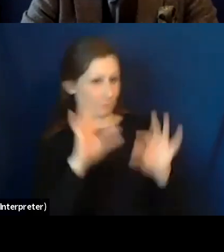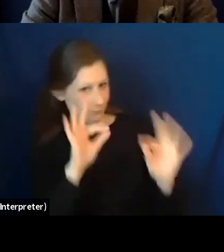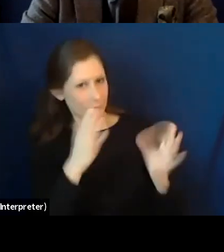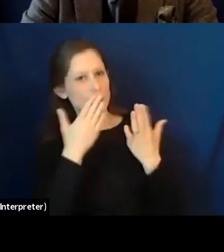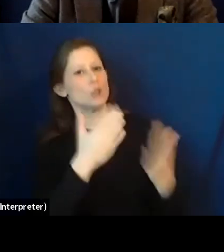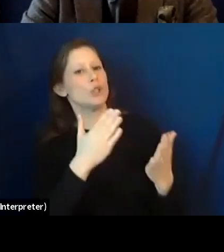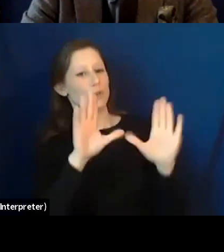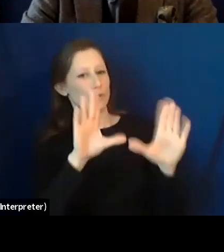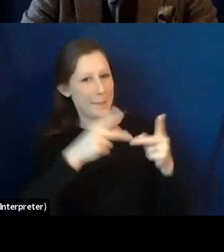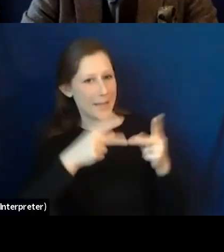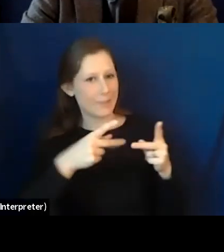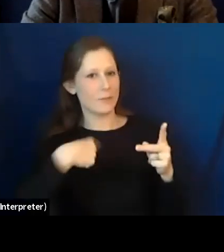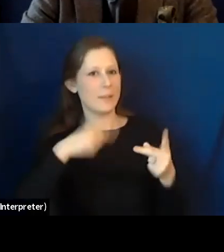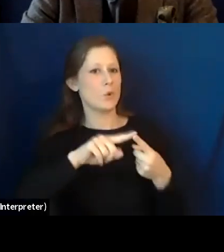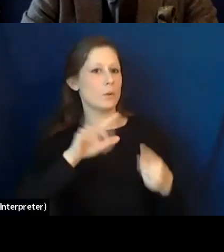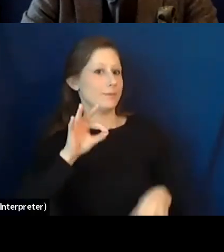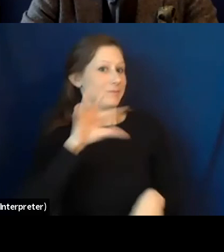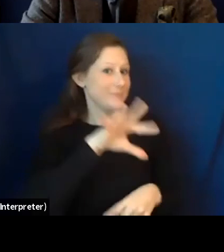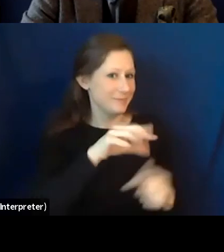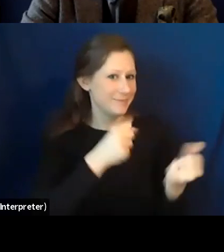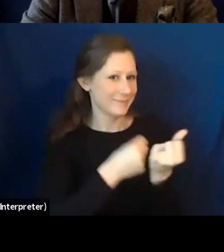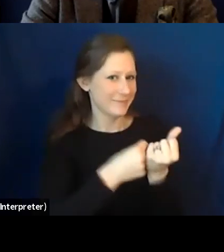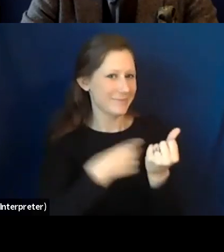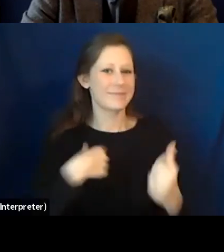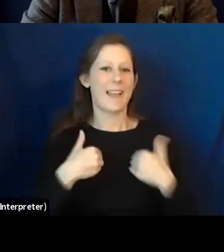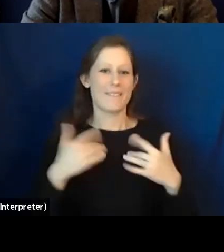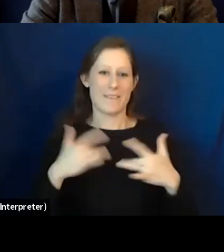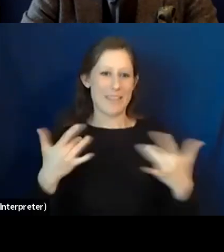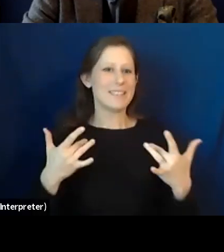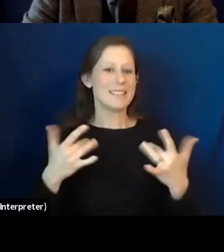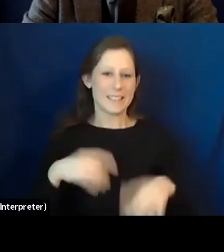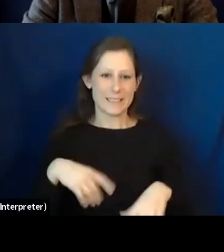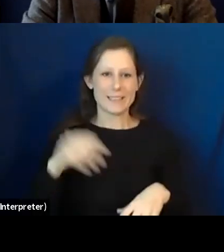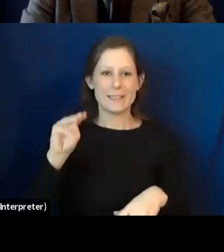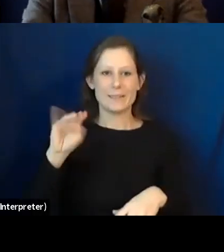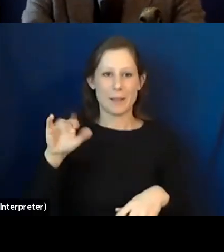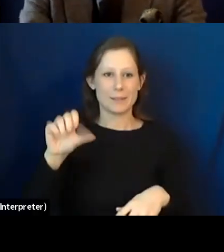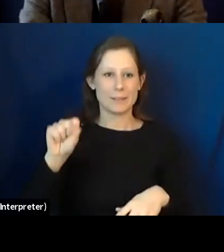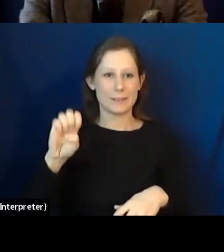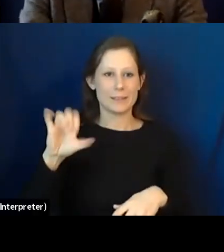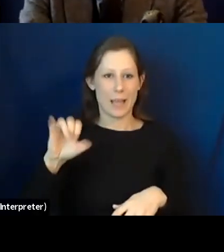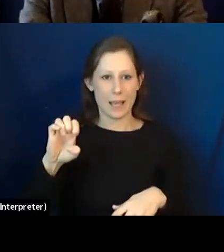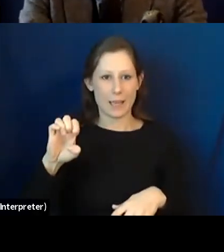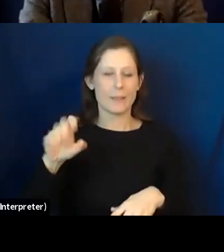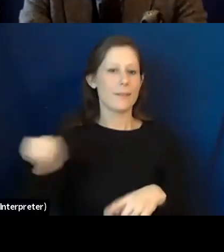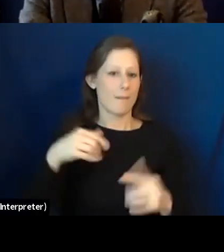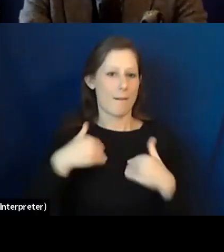also for we have an event mind's eye has an audio described dance class coming up with